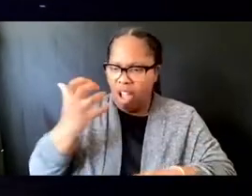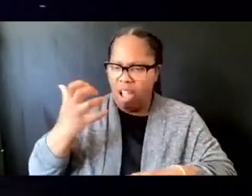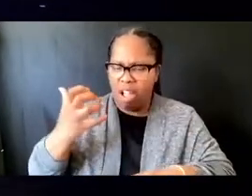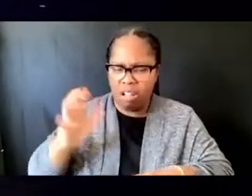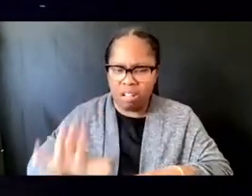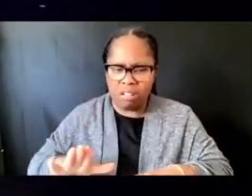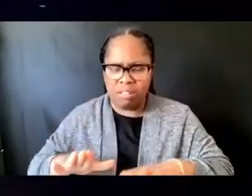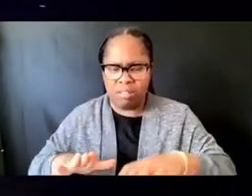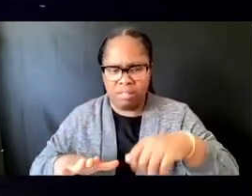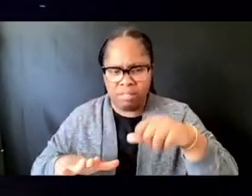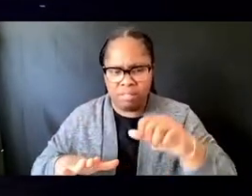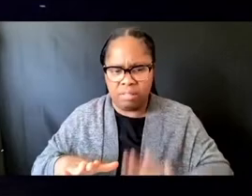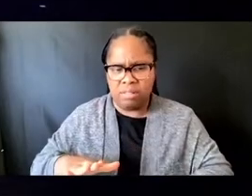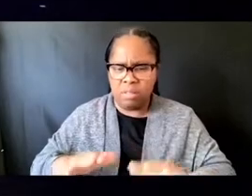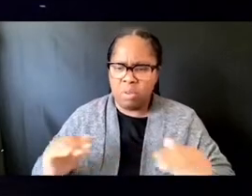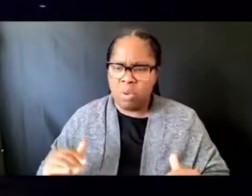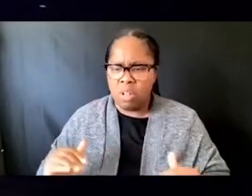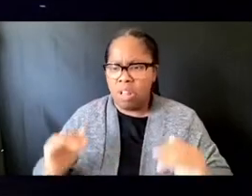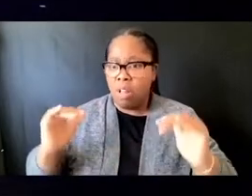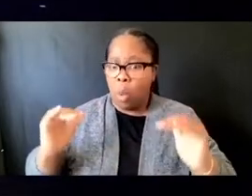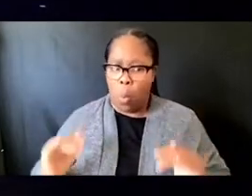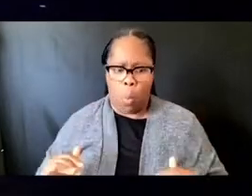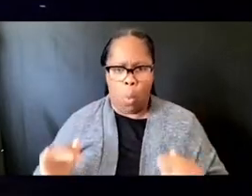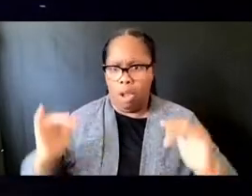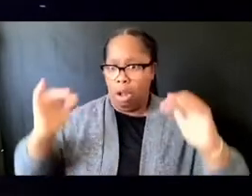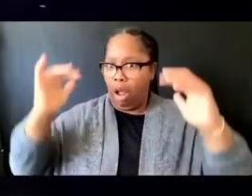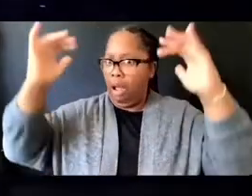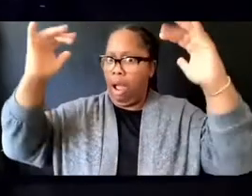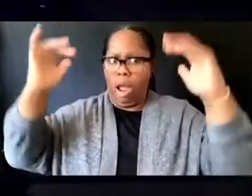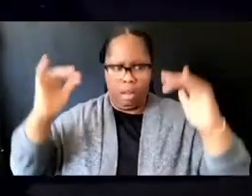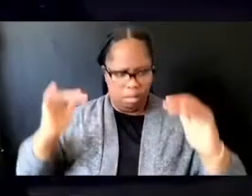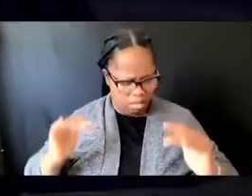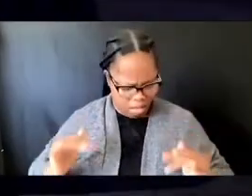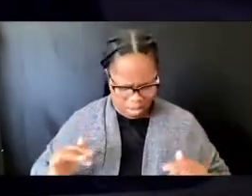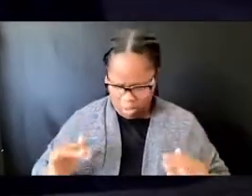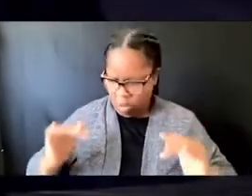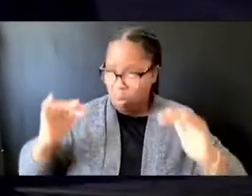Low and high and low and high and low and high and low